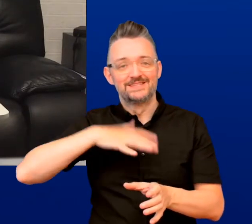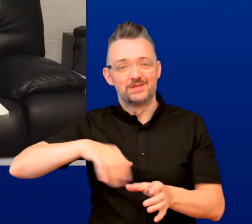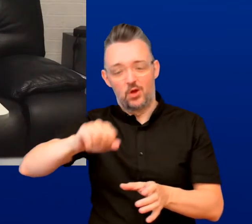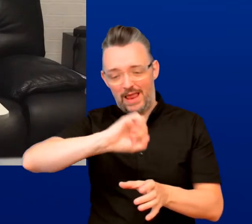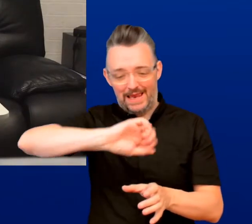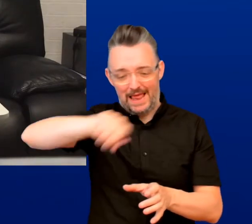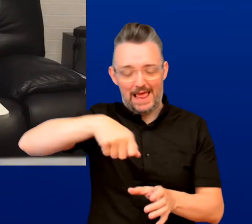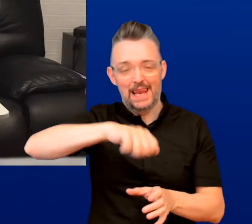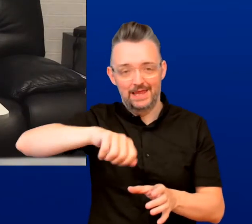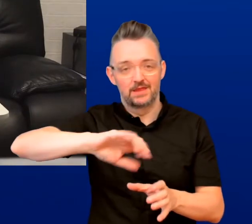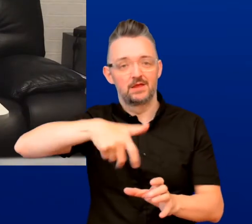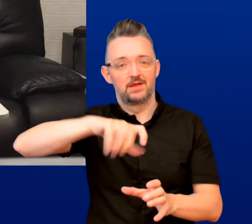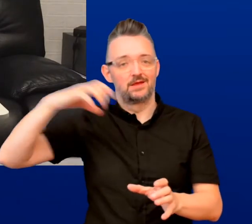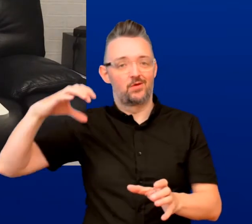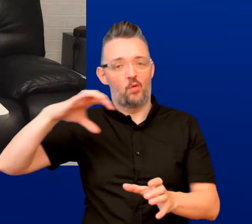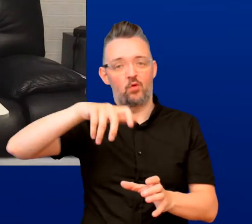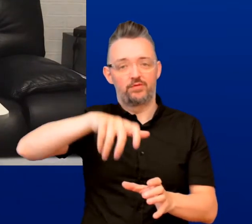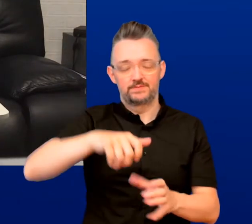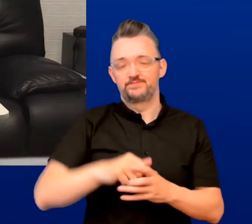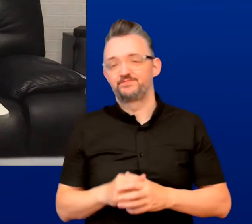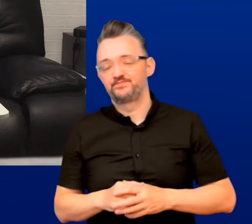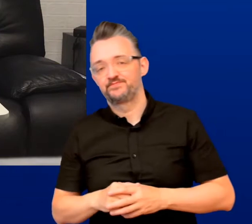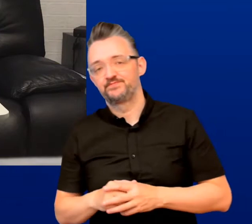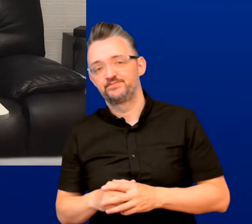It's always best to have all your tools